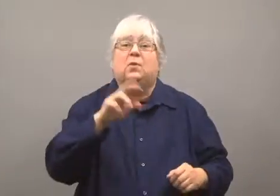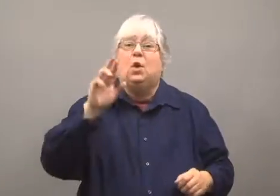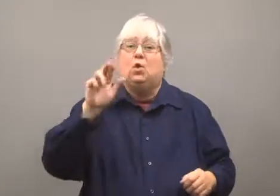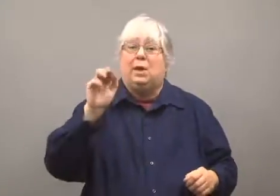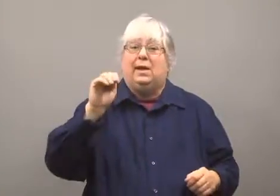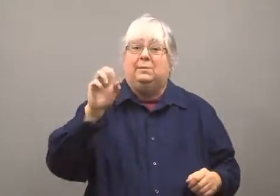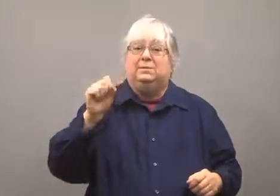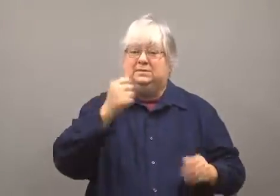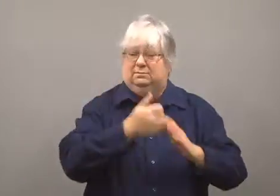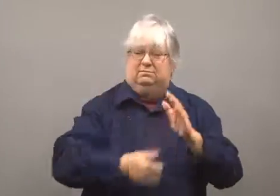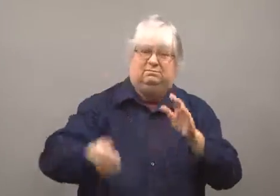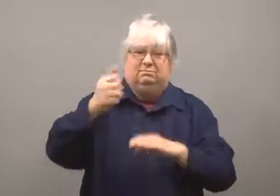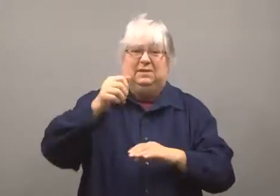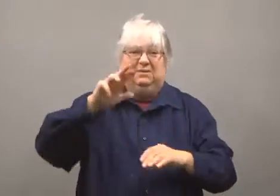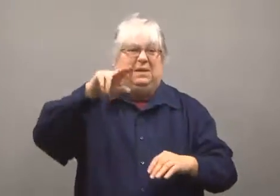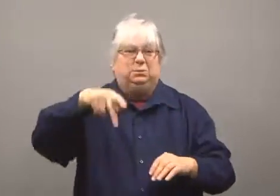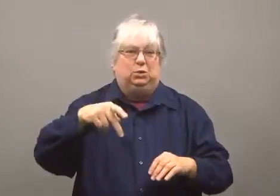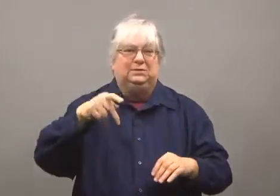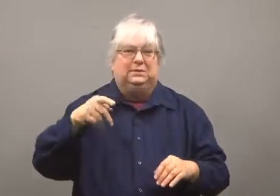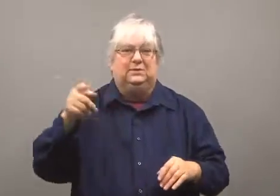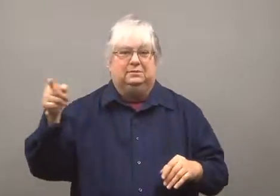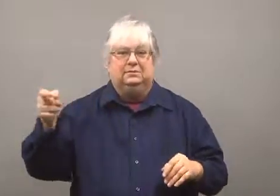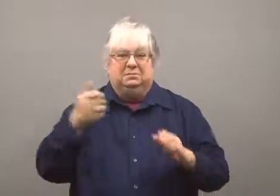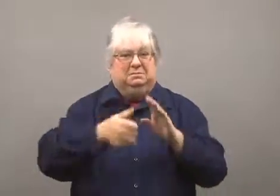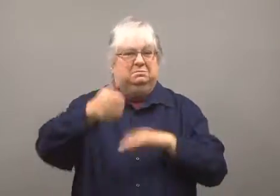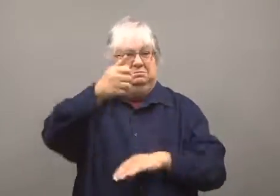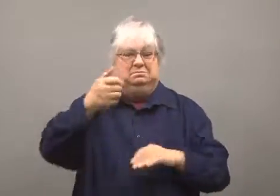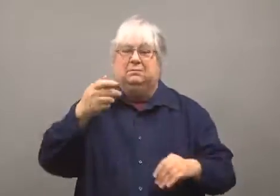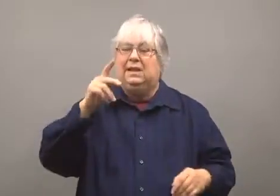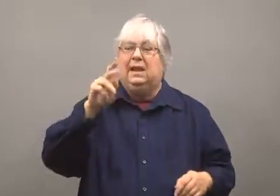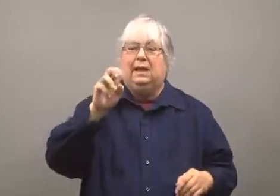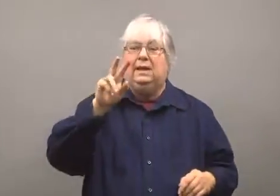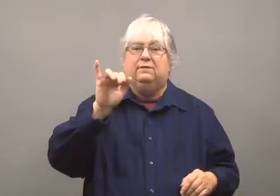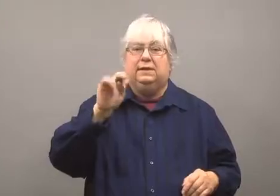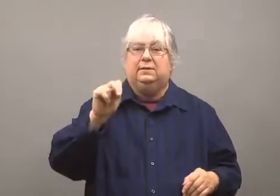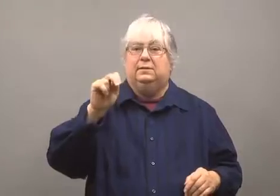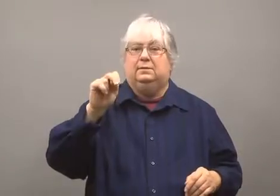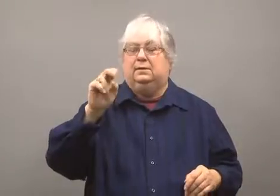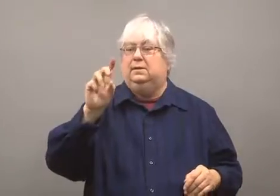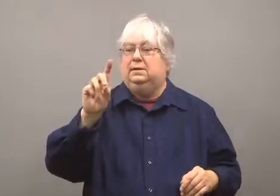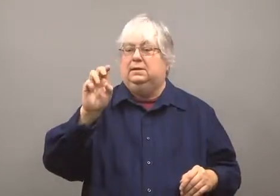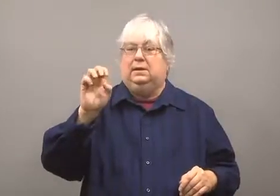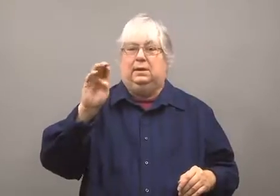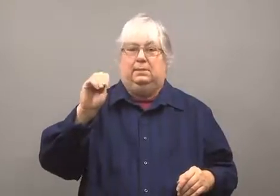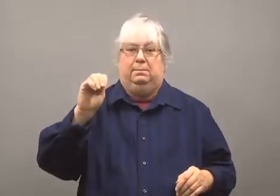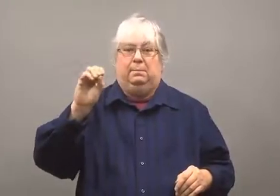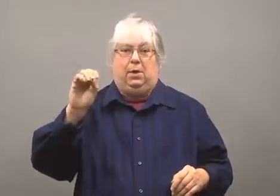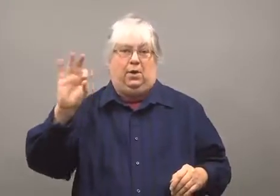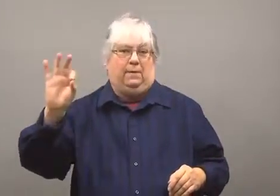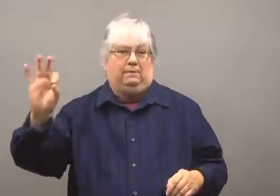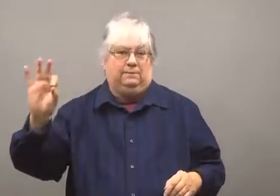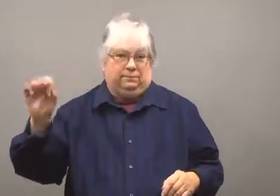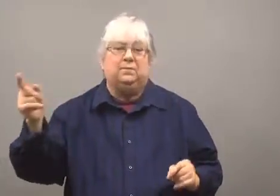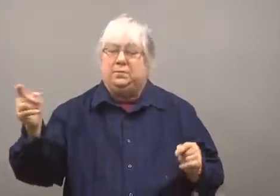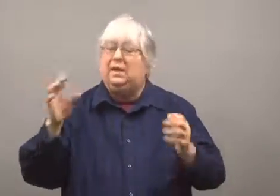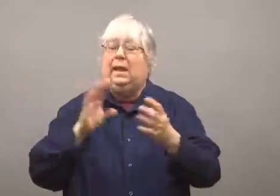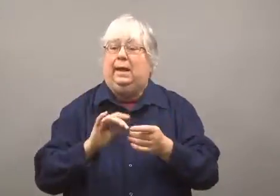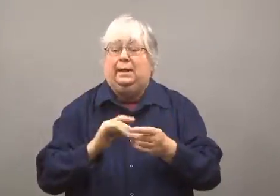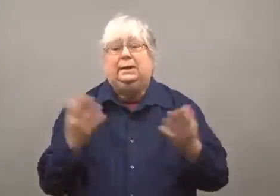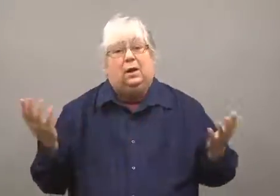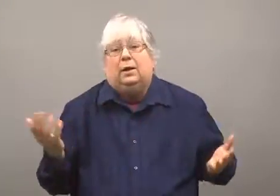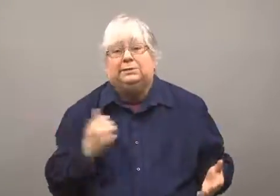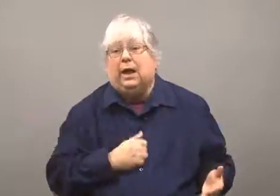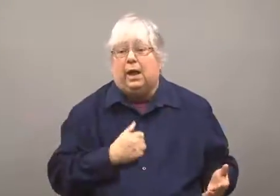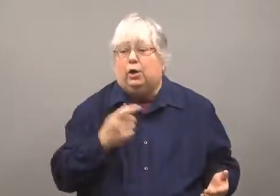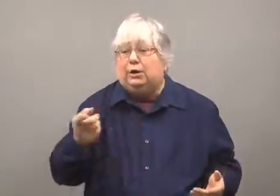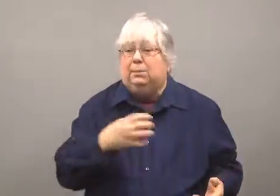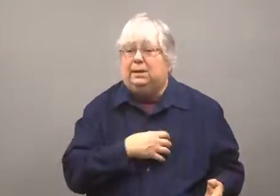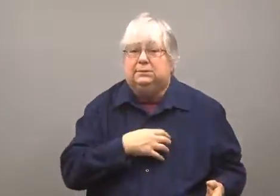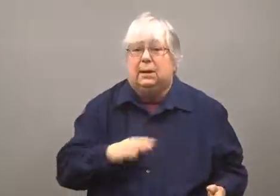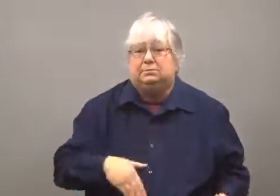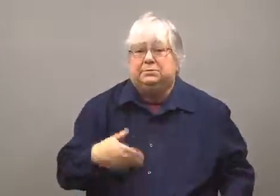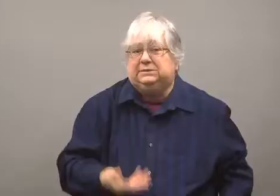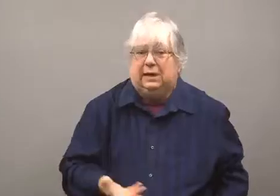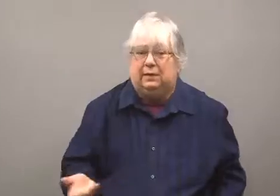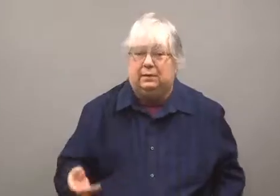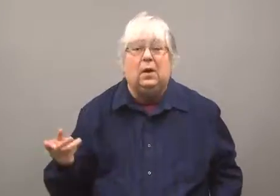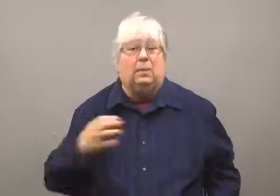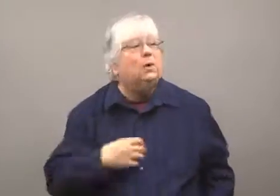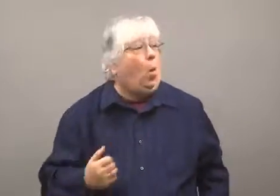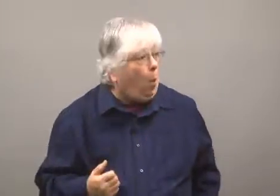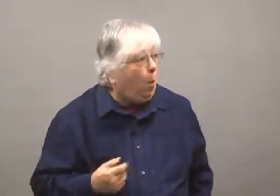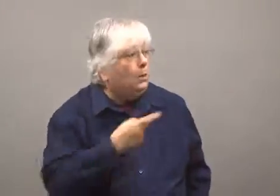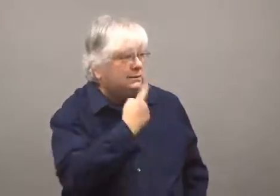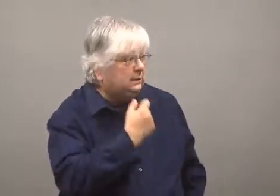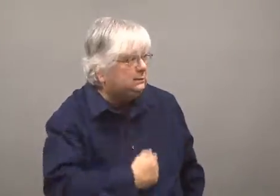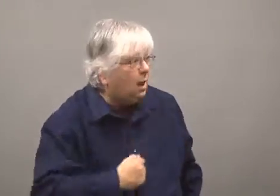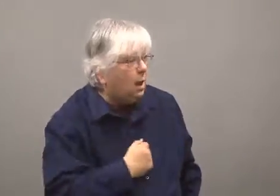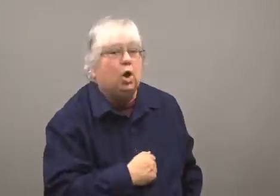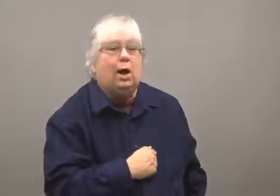The Rams' executive vice president, Kevin Demoff, said he was sorry the police were upset.